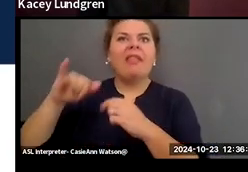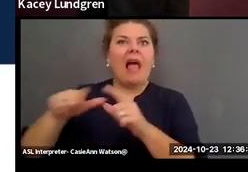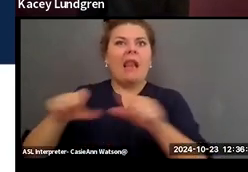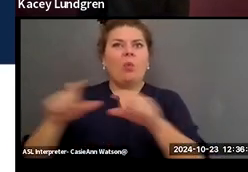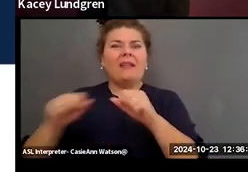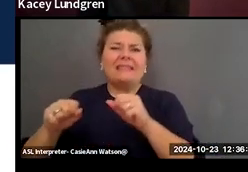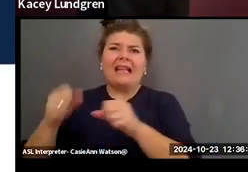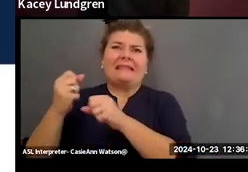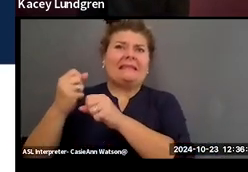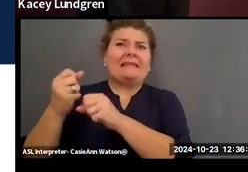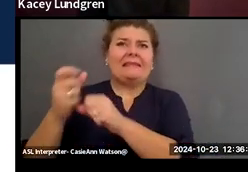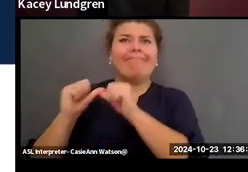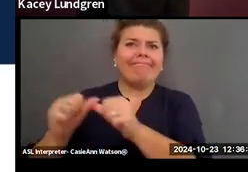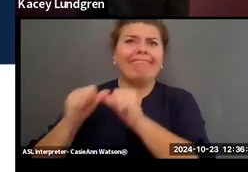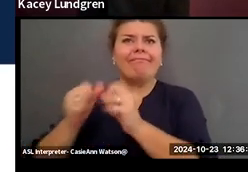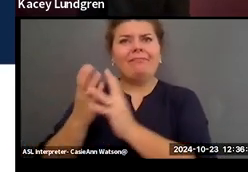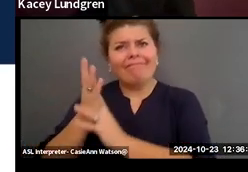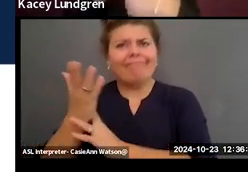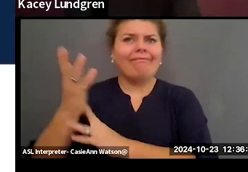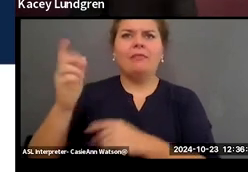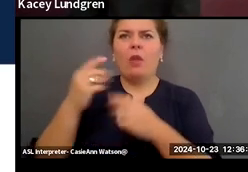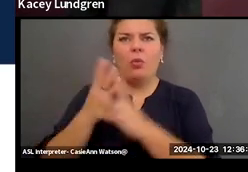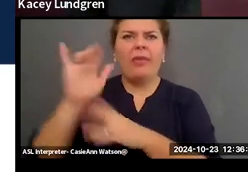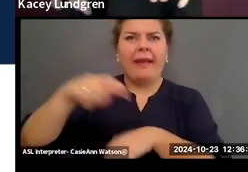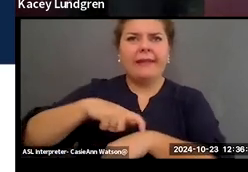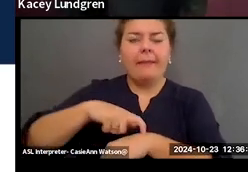through these difficult times. However, while these two communities